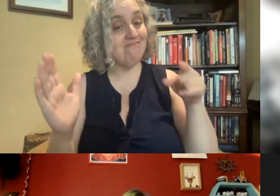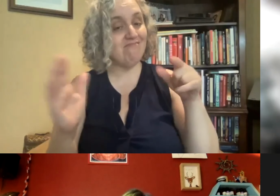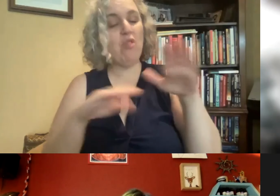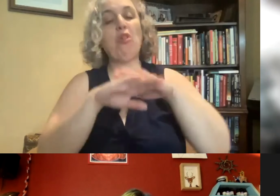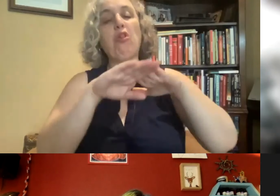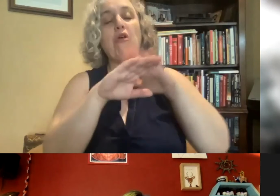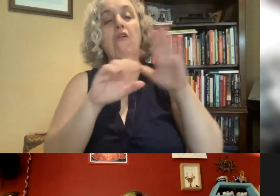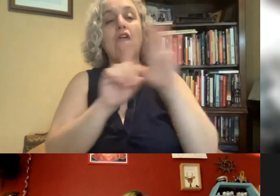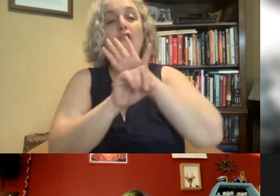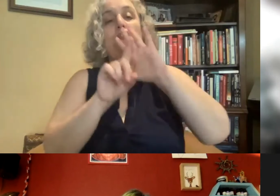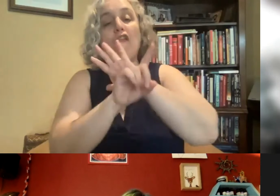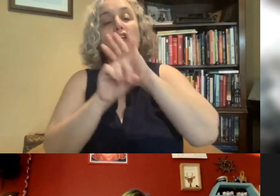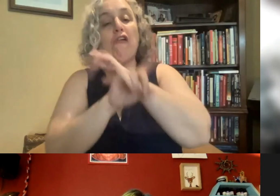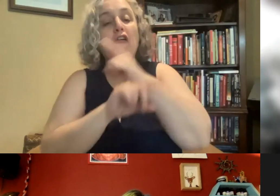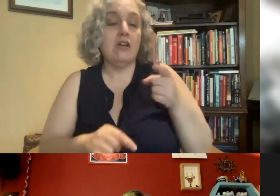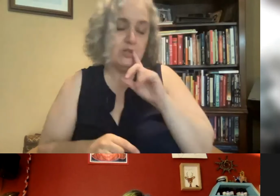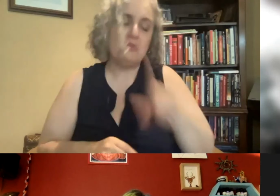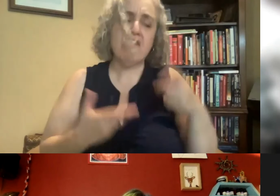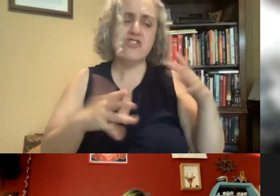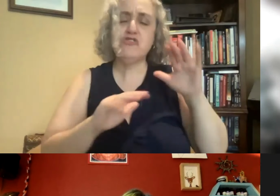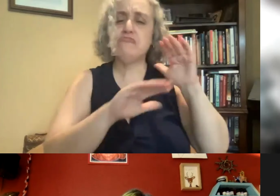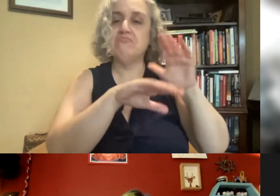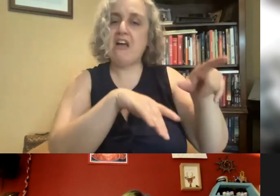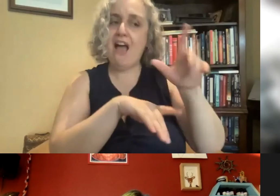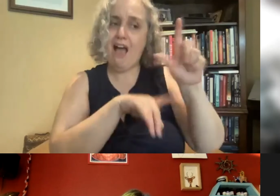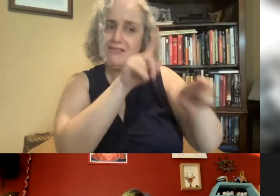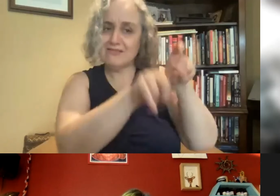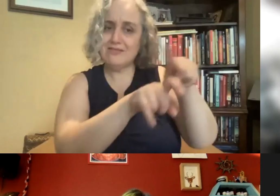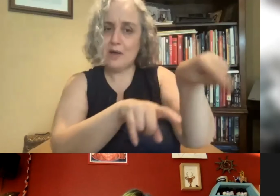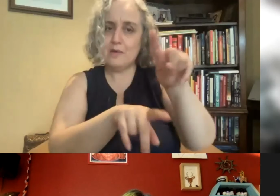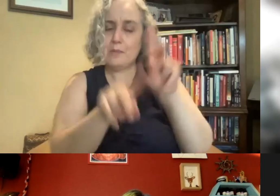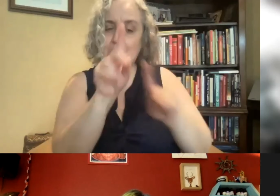I've consulted somebody with a disability.